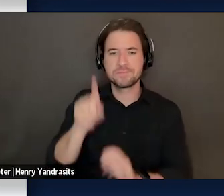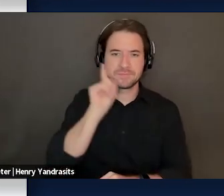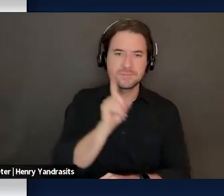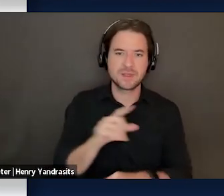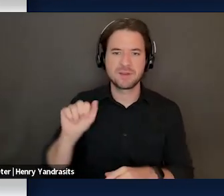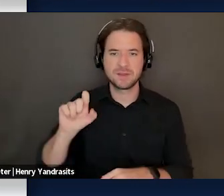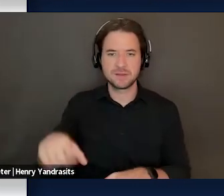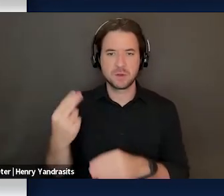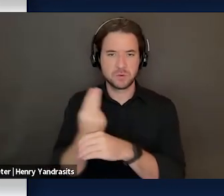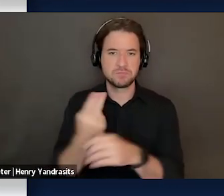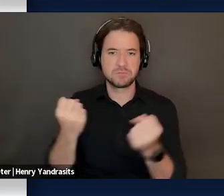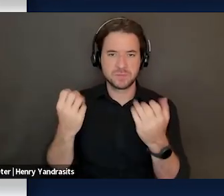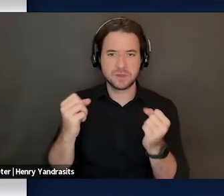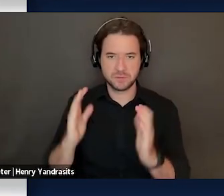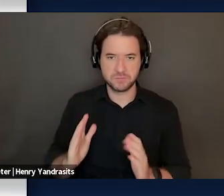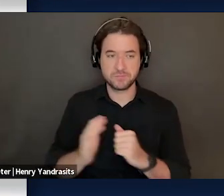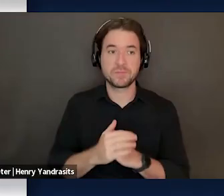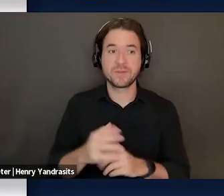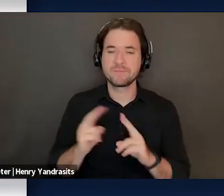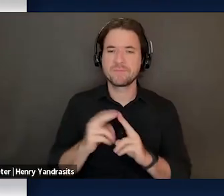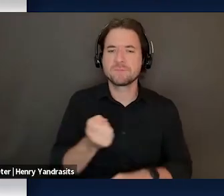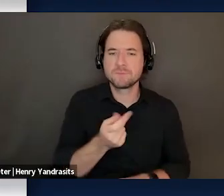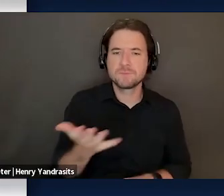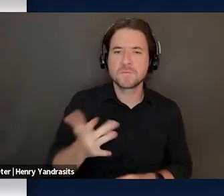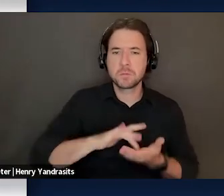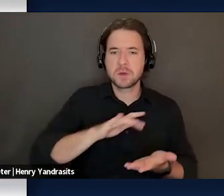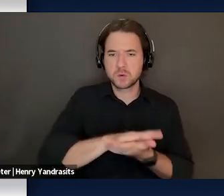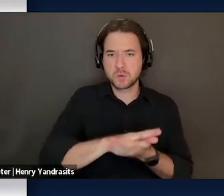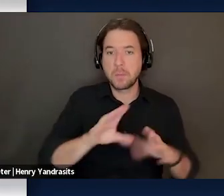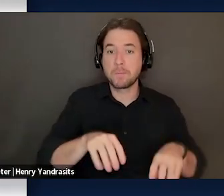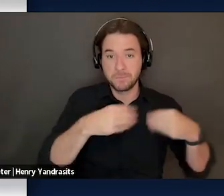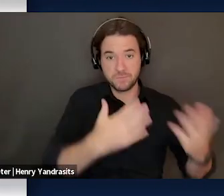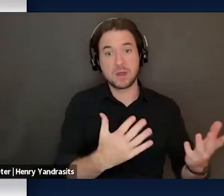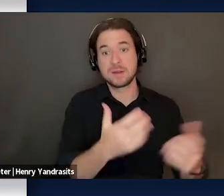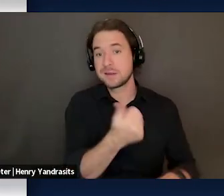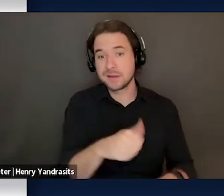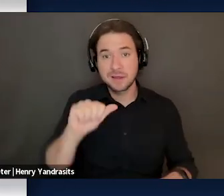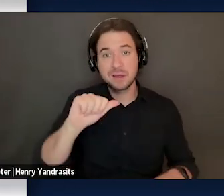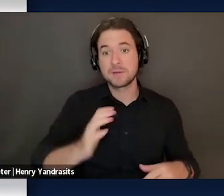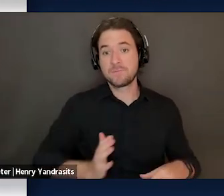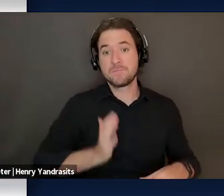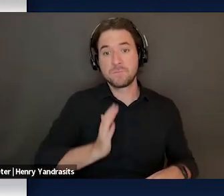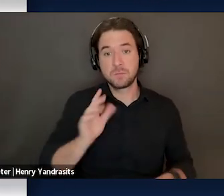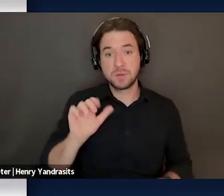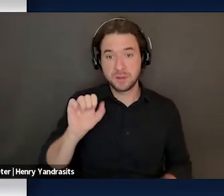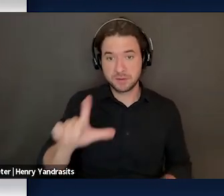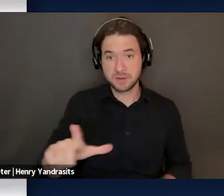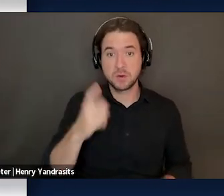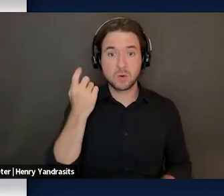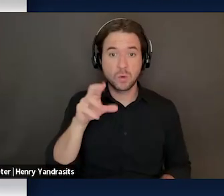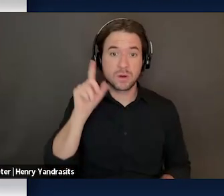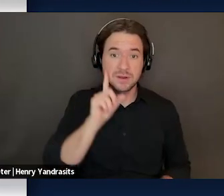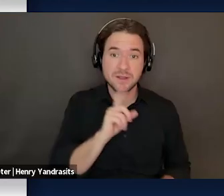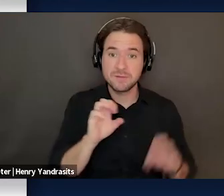Um, there are very few medical schools that actually do provide any formal ASL or deaf health education.